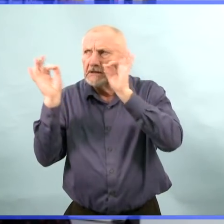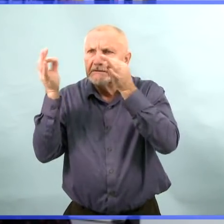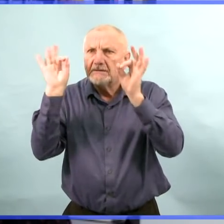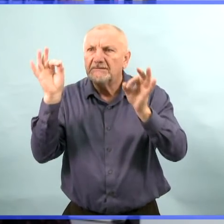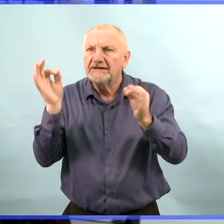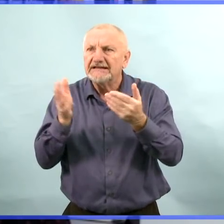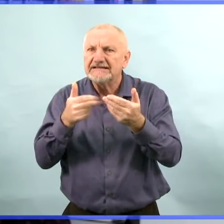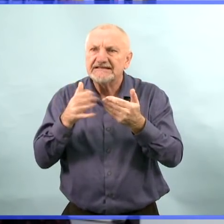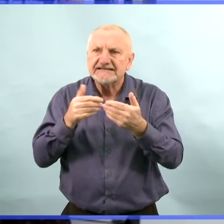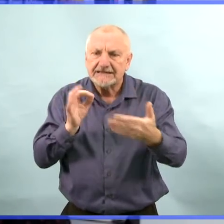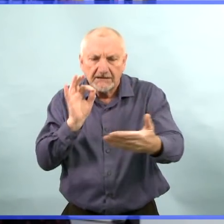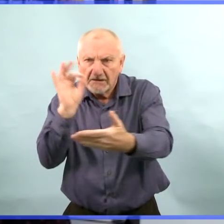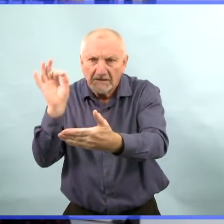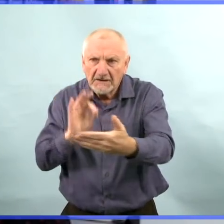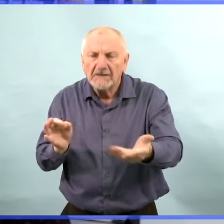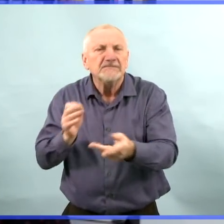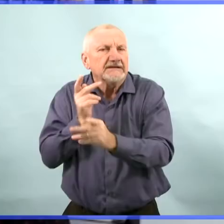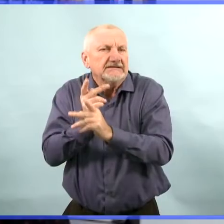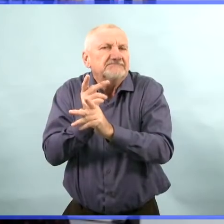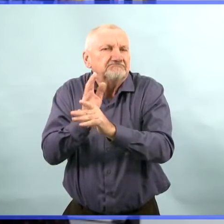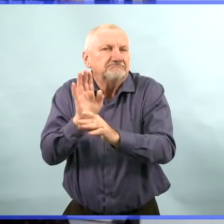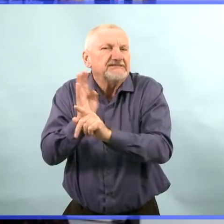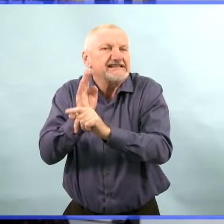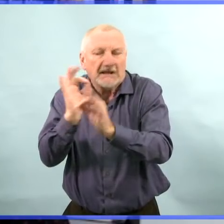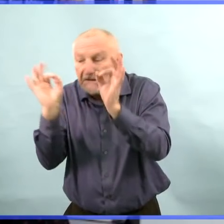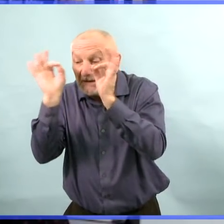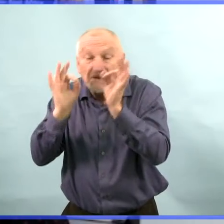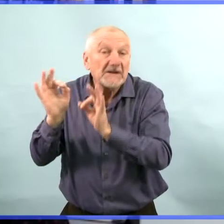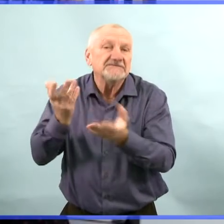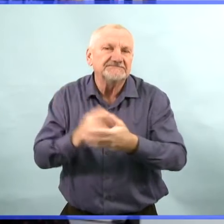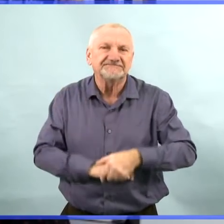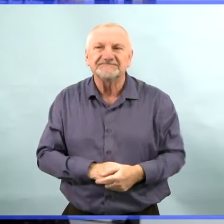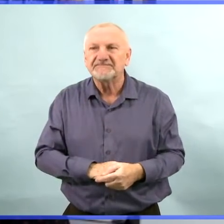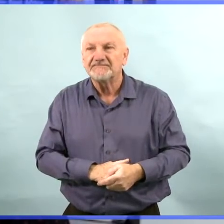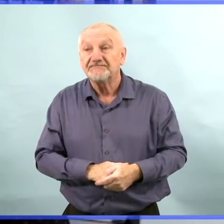involving your child and selecting the special item or items that they would like to bring along